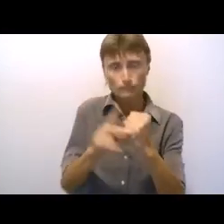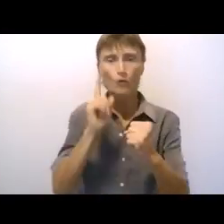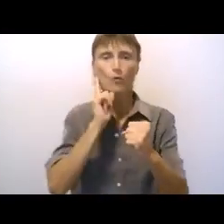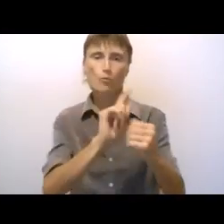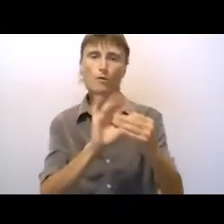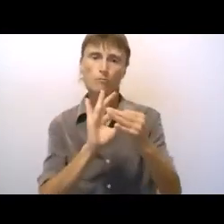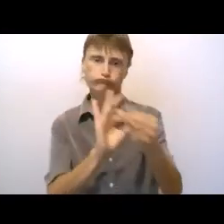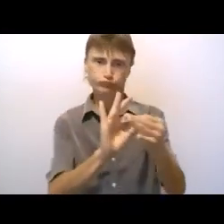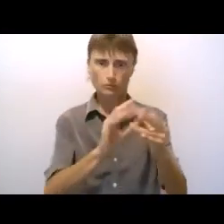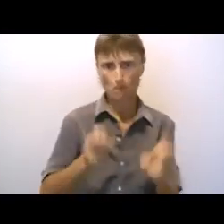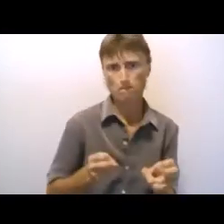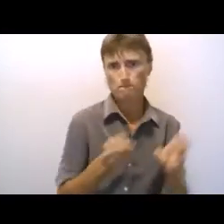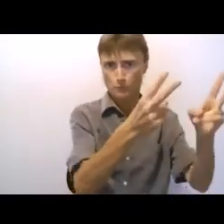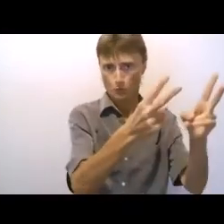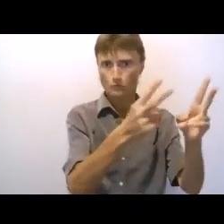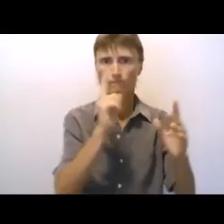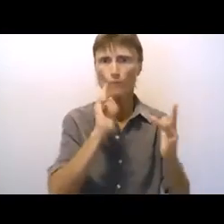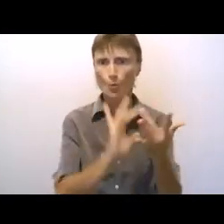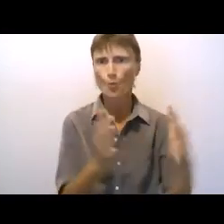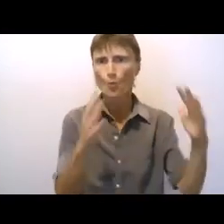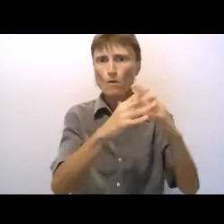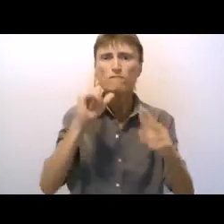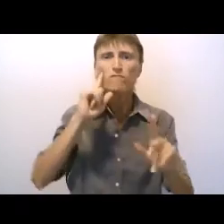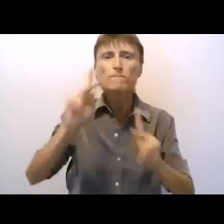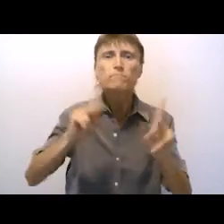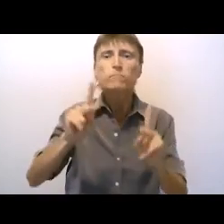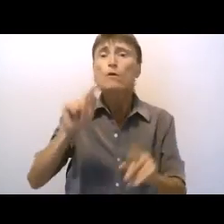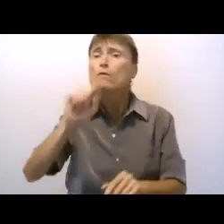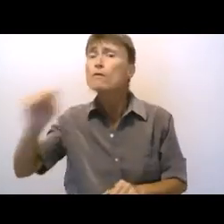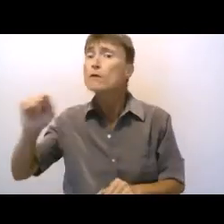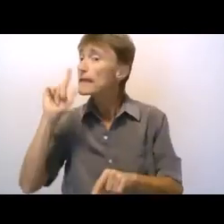the recording, we might be able to see all chat including the private chat, so just keep